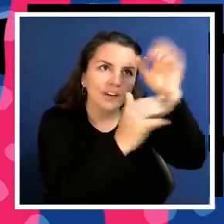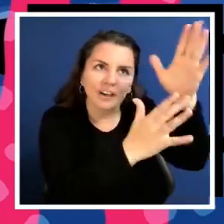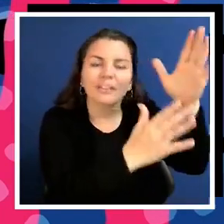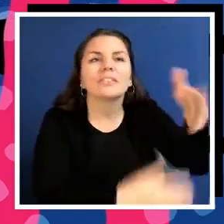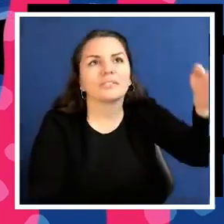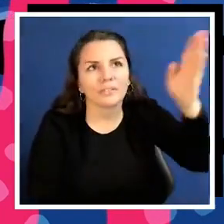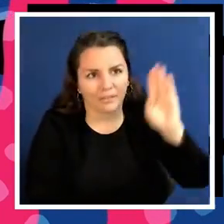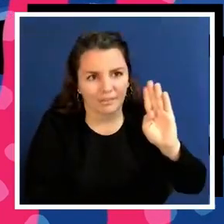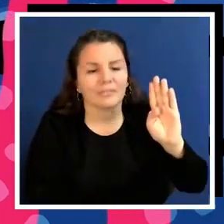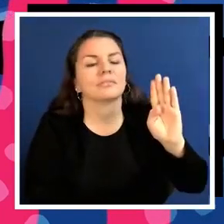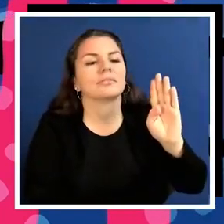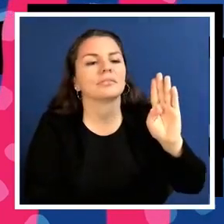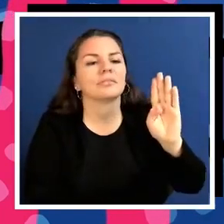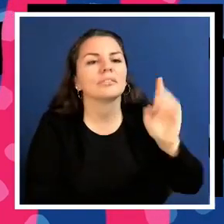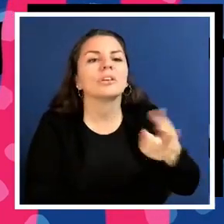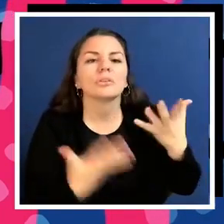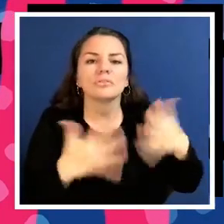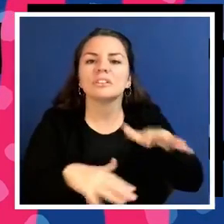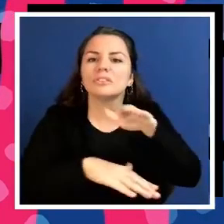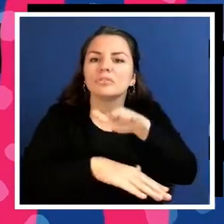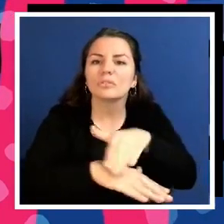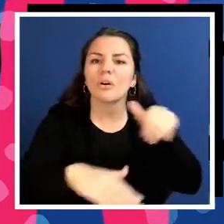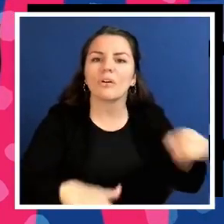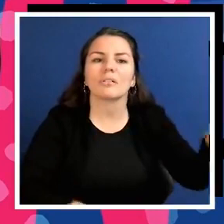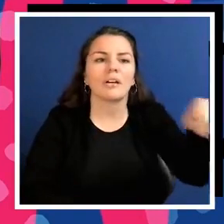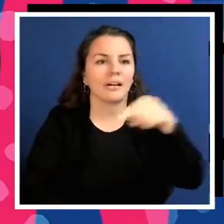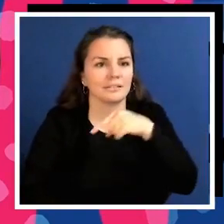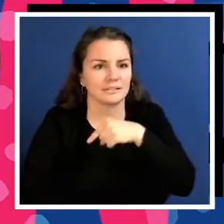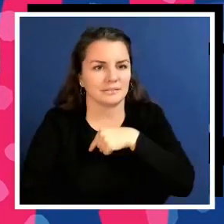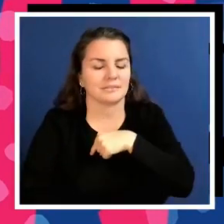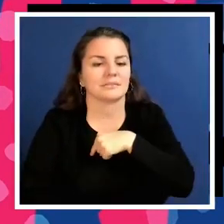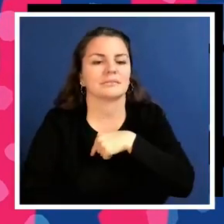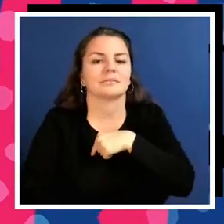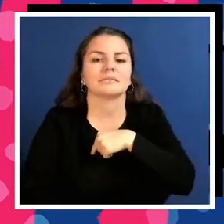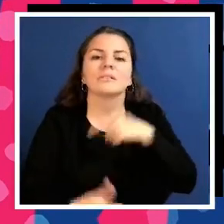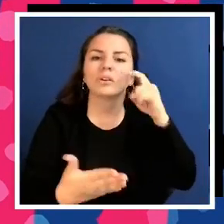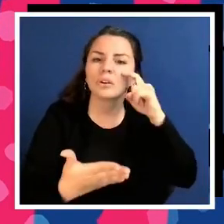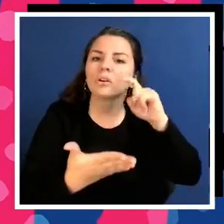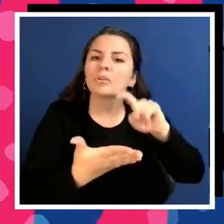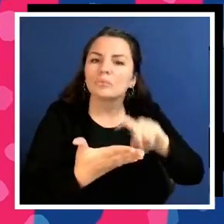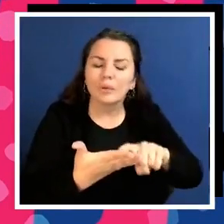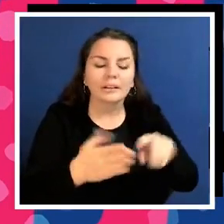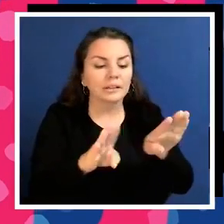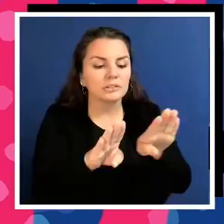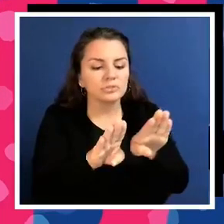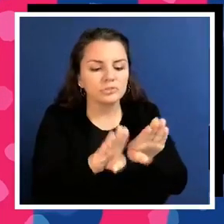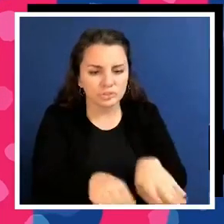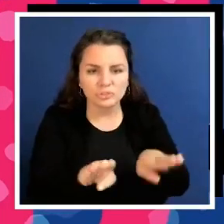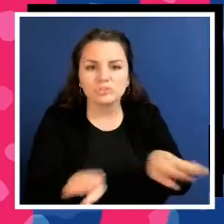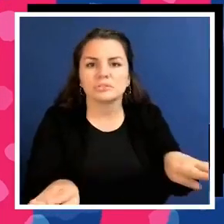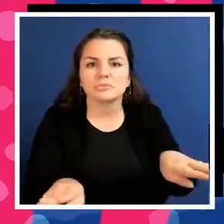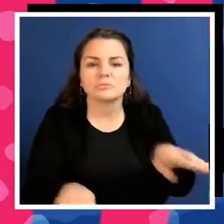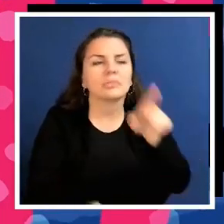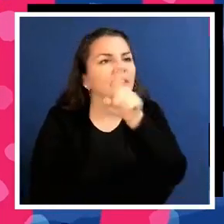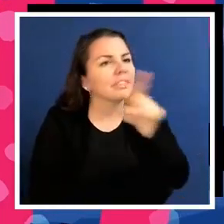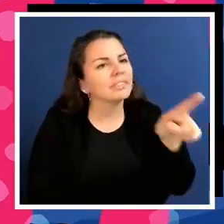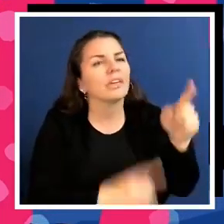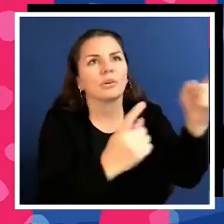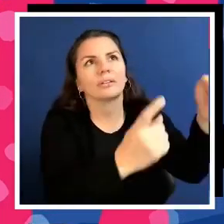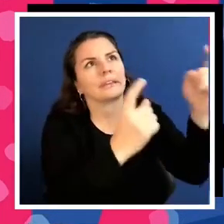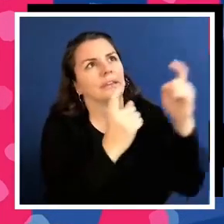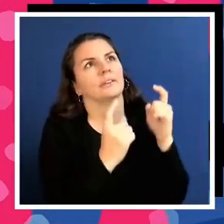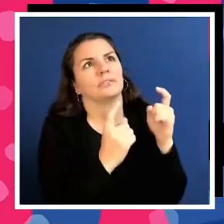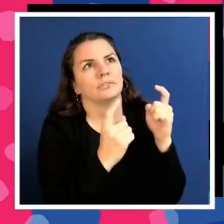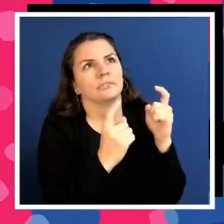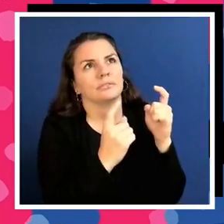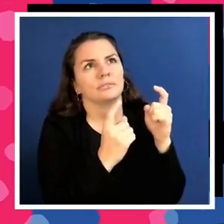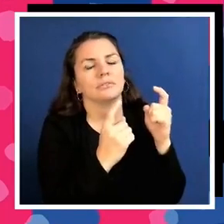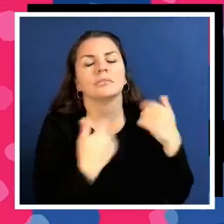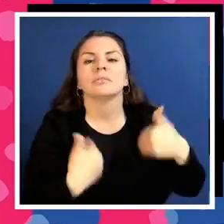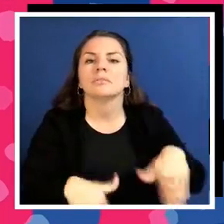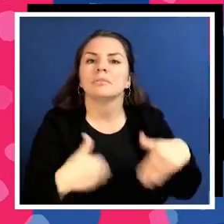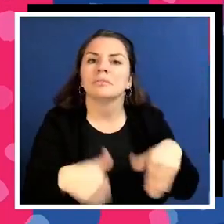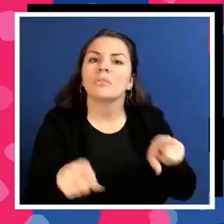CAMPAIGN DORIAN BARBER TO START